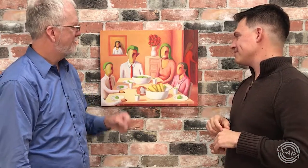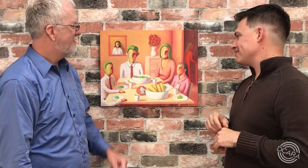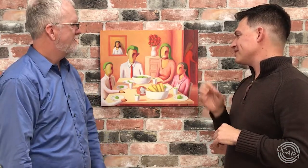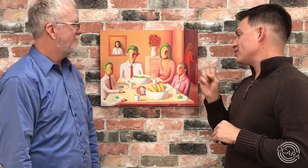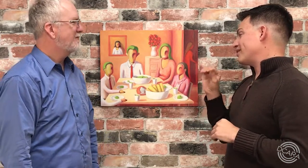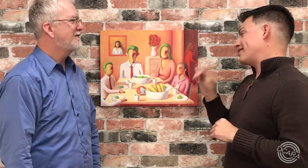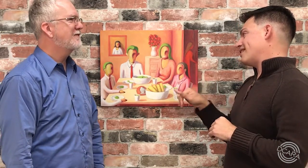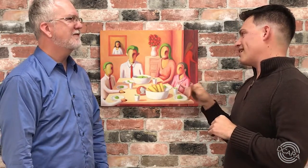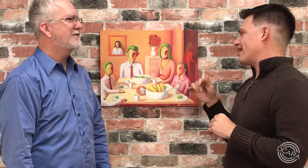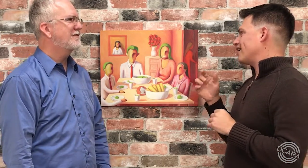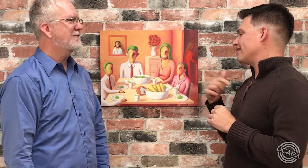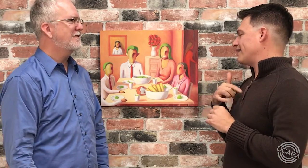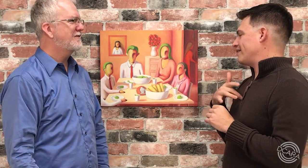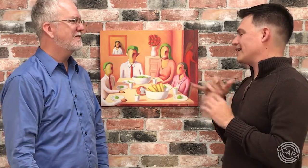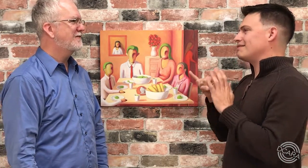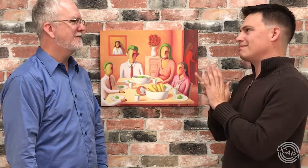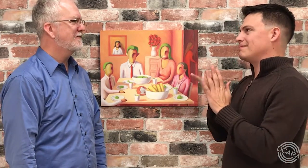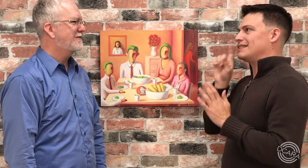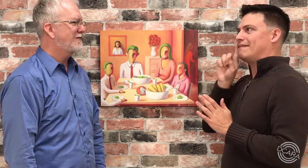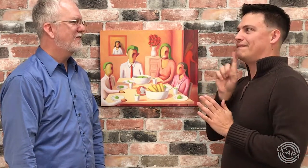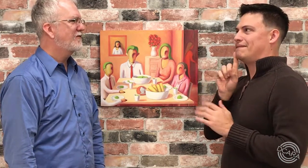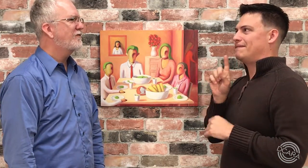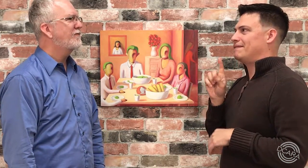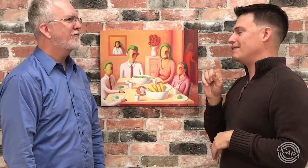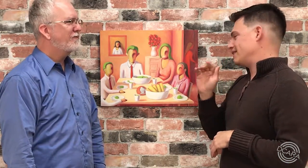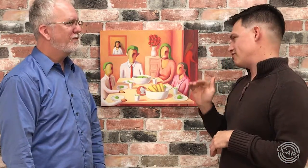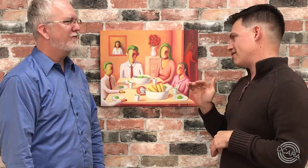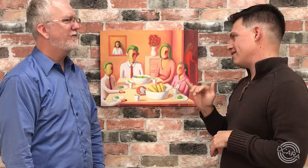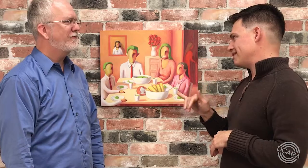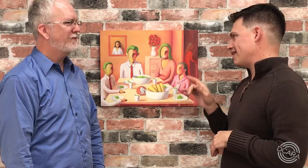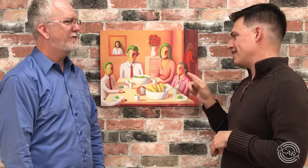So that, I feel, identifies the child as Deaf.